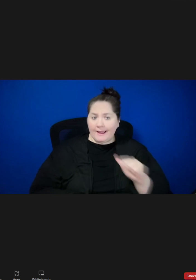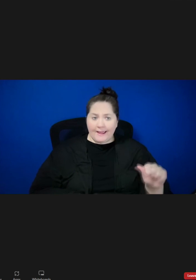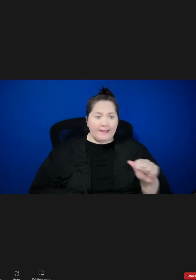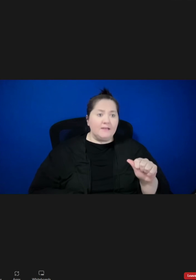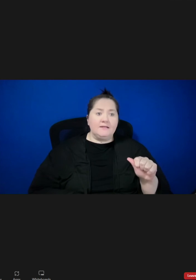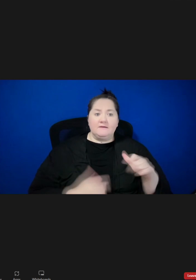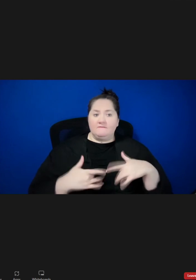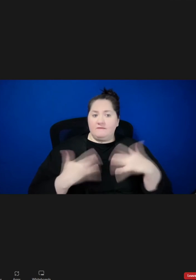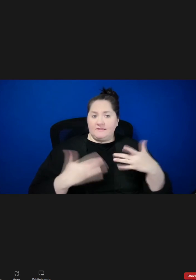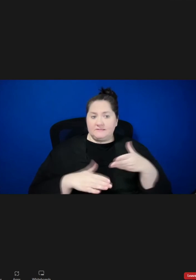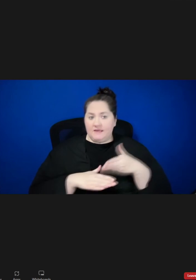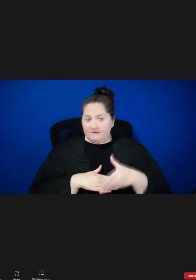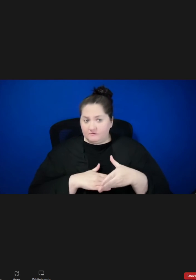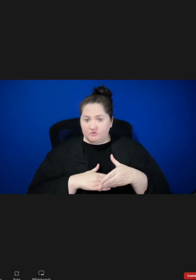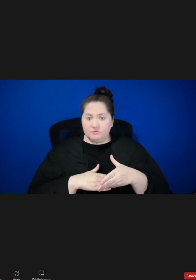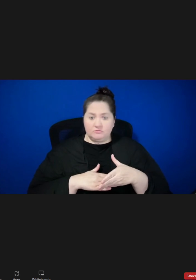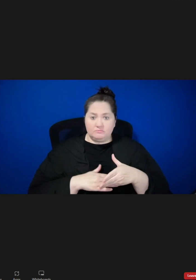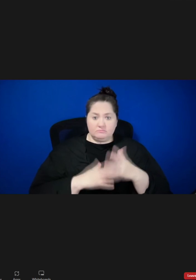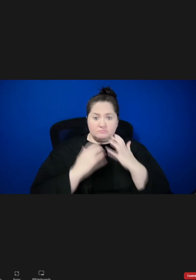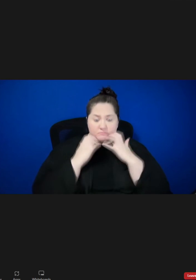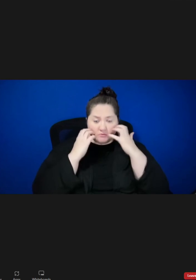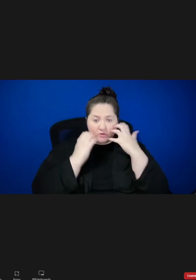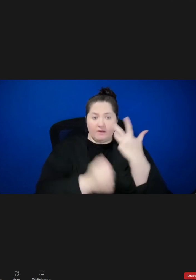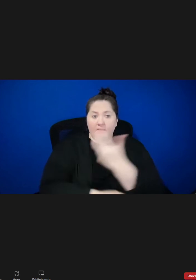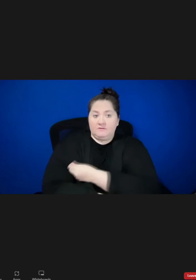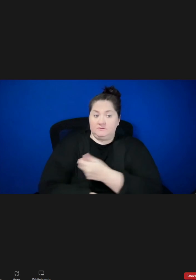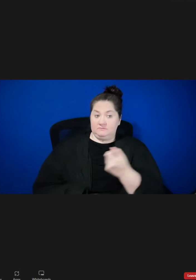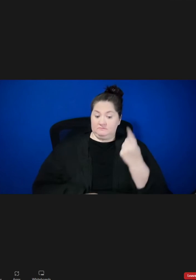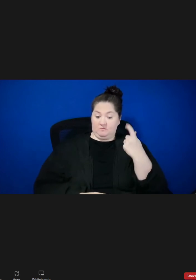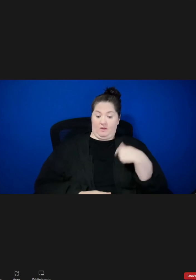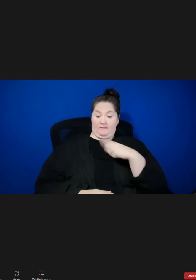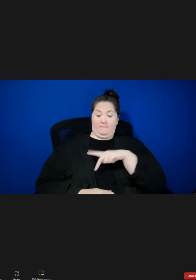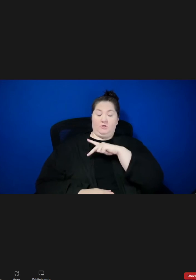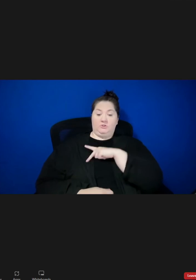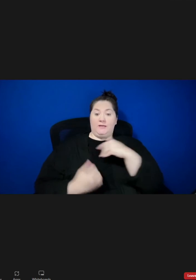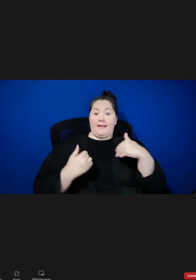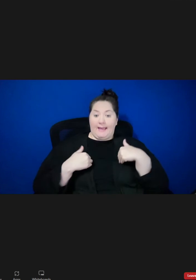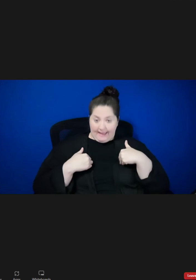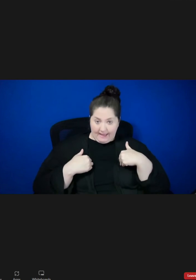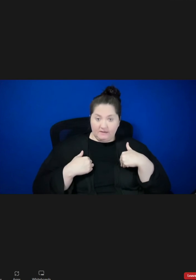A vaccination I personally had a severe reaction to and to which my mother thought would kill